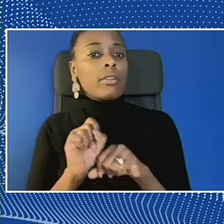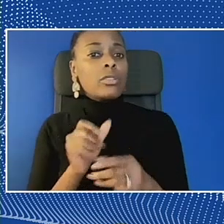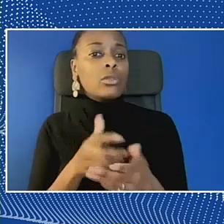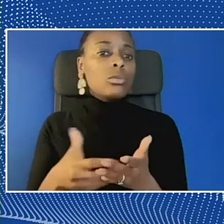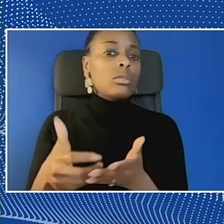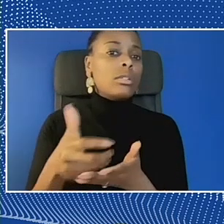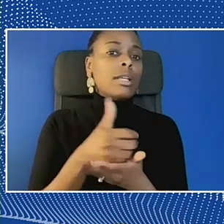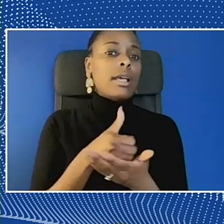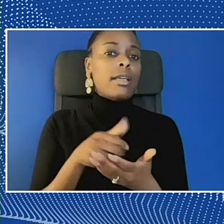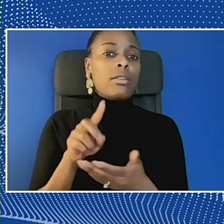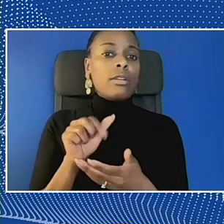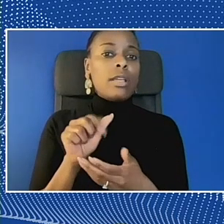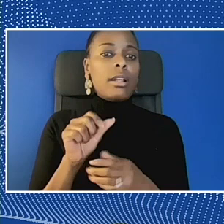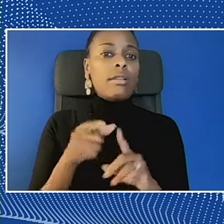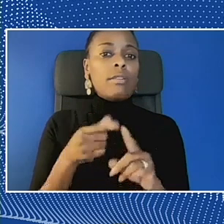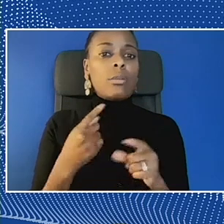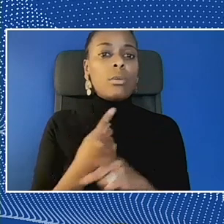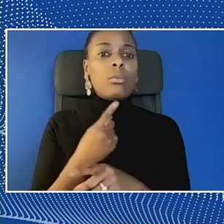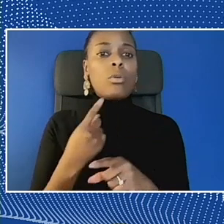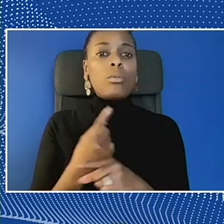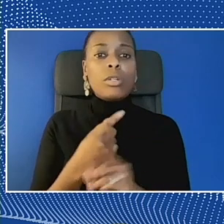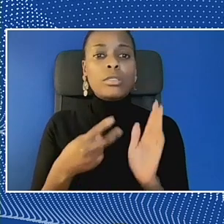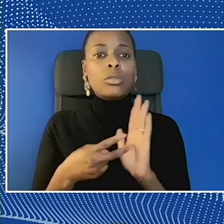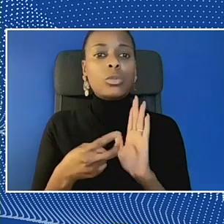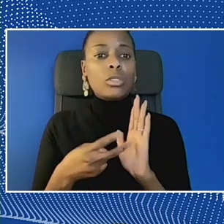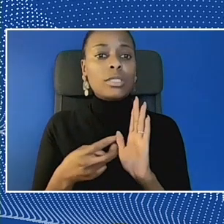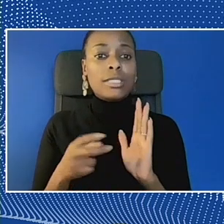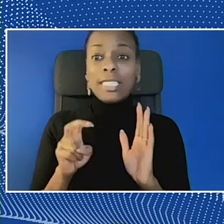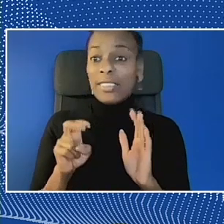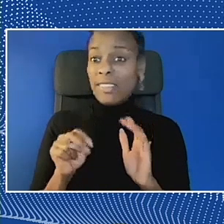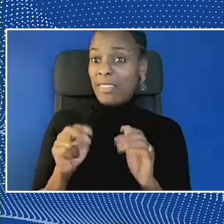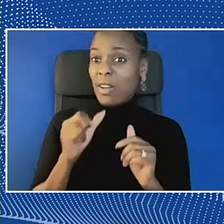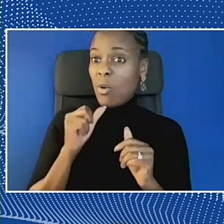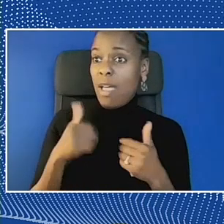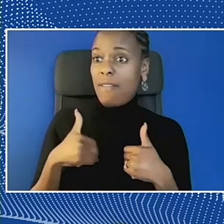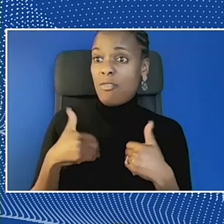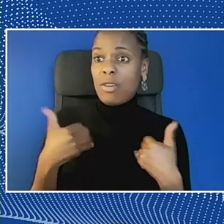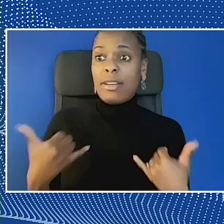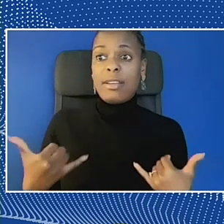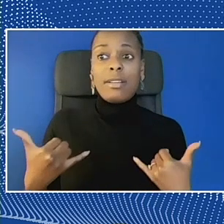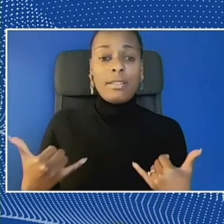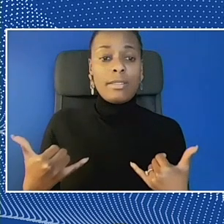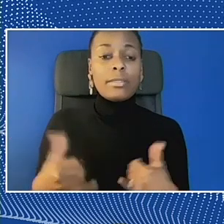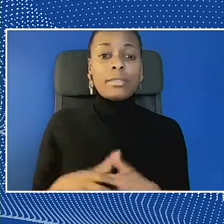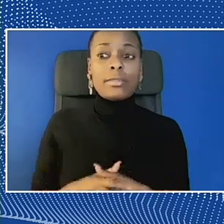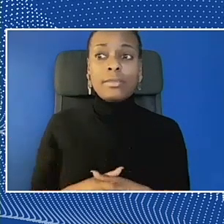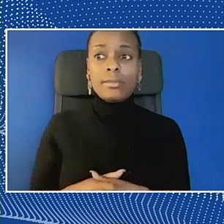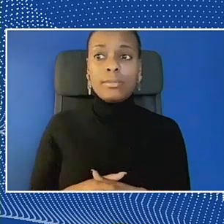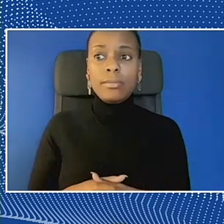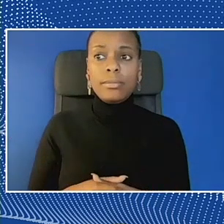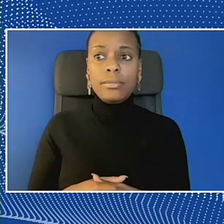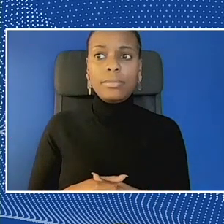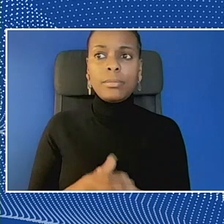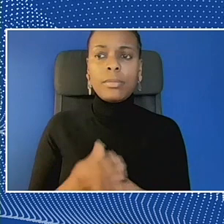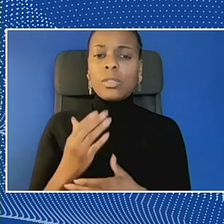appropriate sources, even if they don't currently have it in their possession. So some language there that talks about it